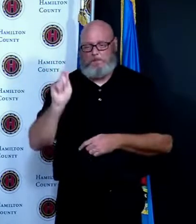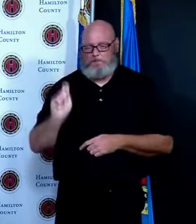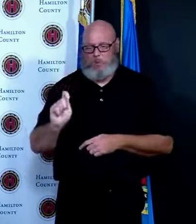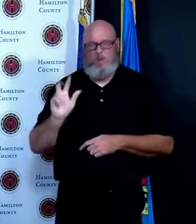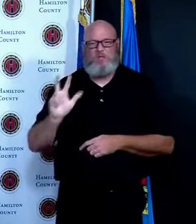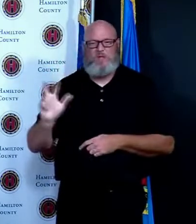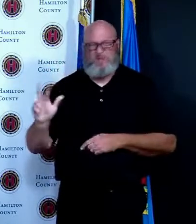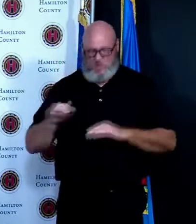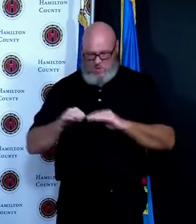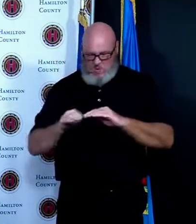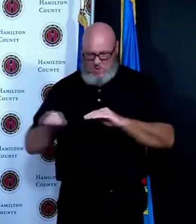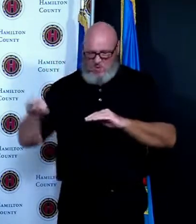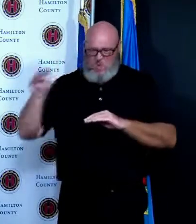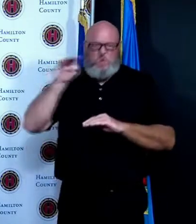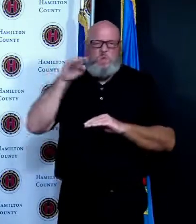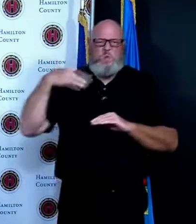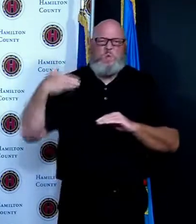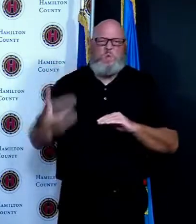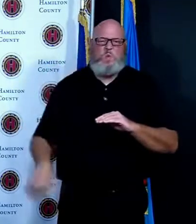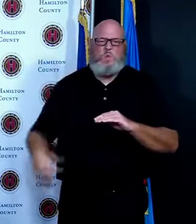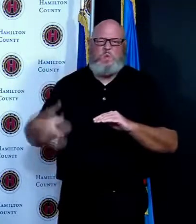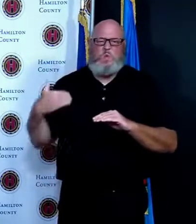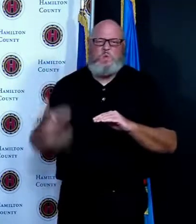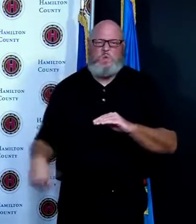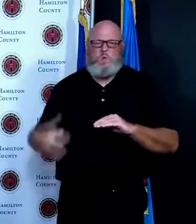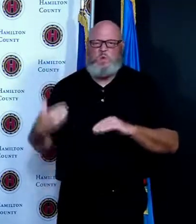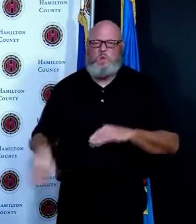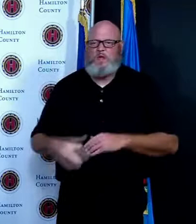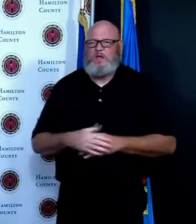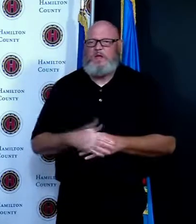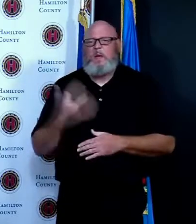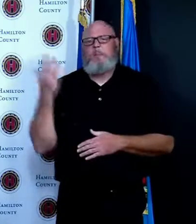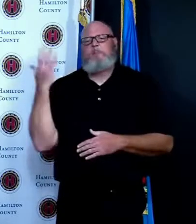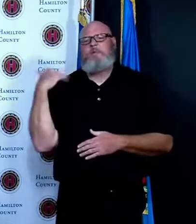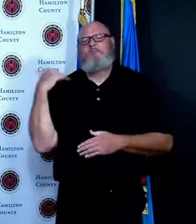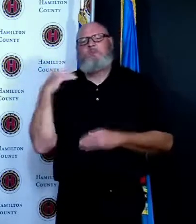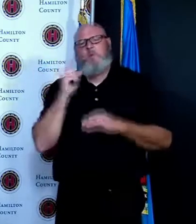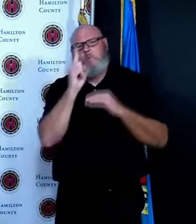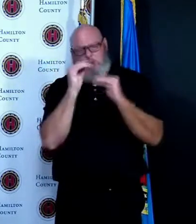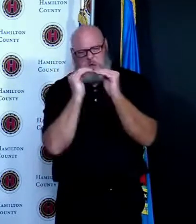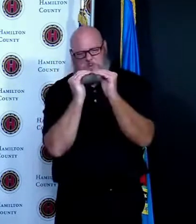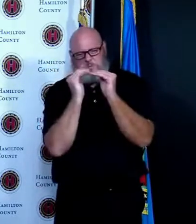for a long time hovering just around one or just below one so this is a little disheartening to see